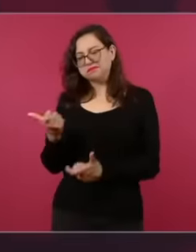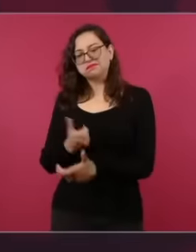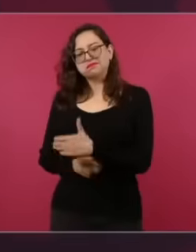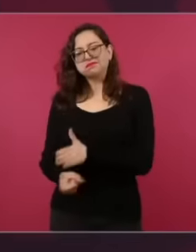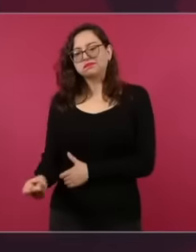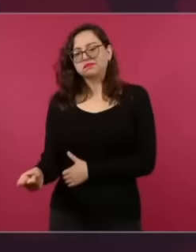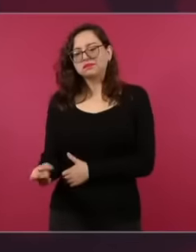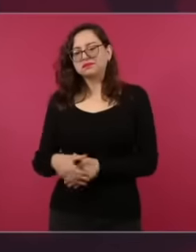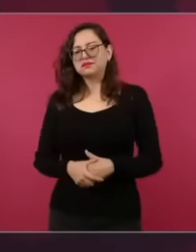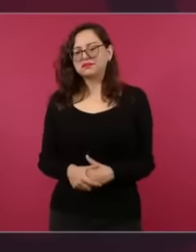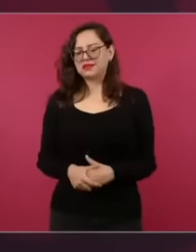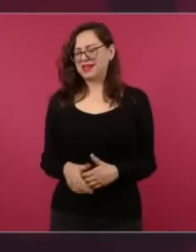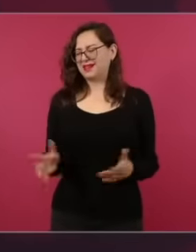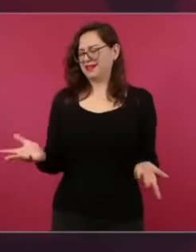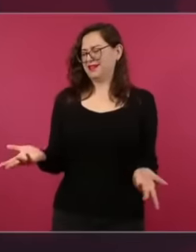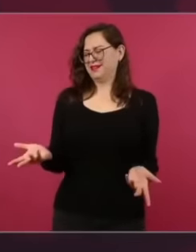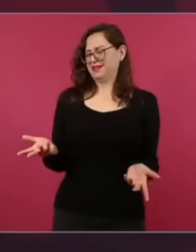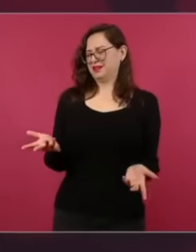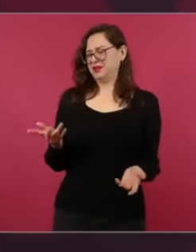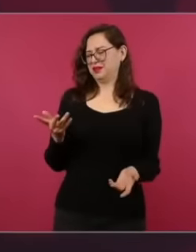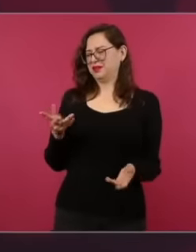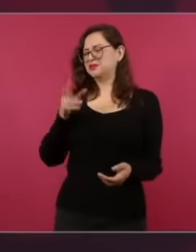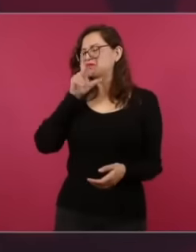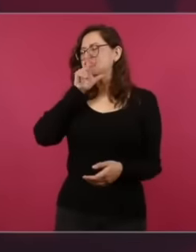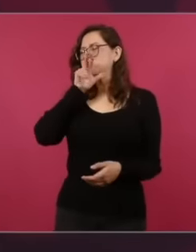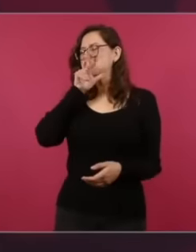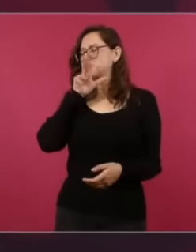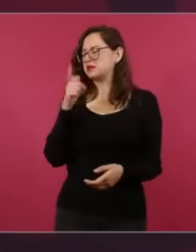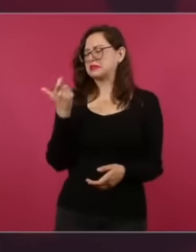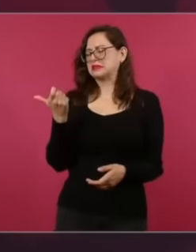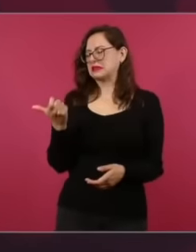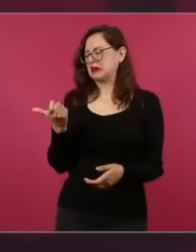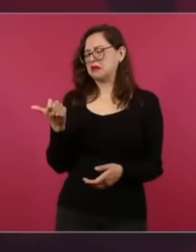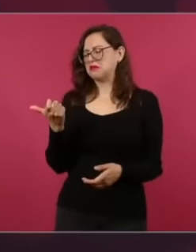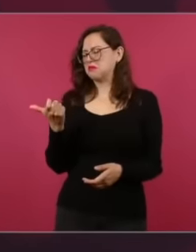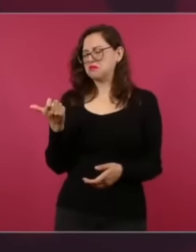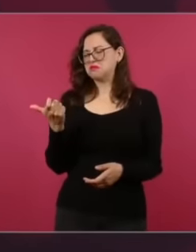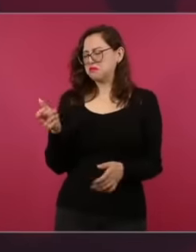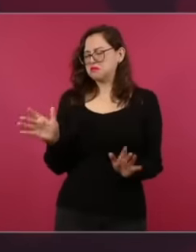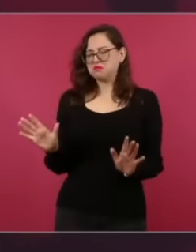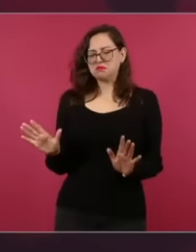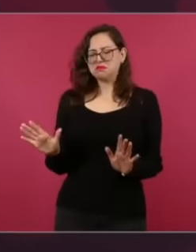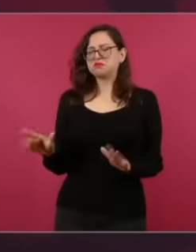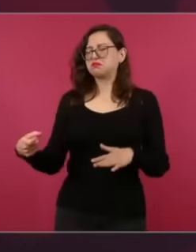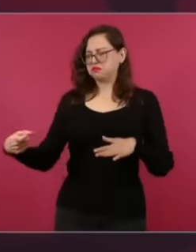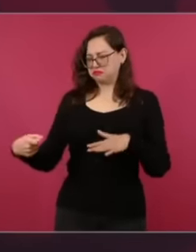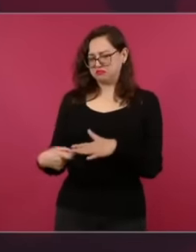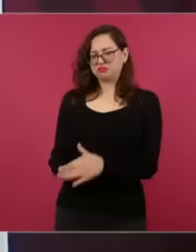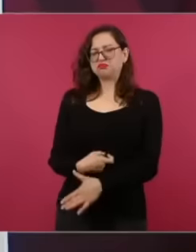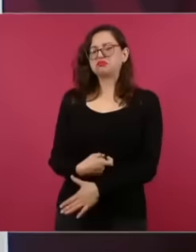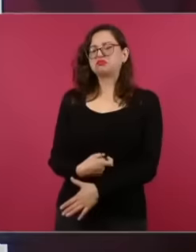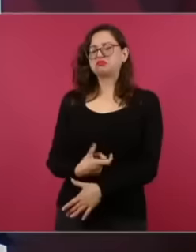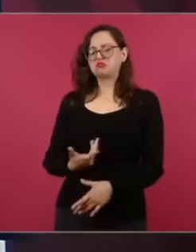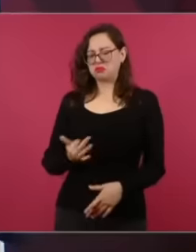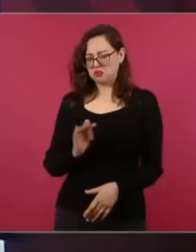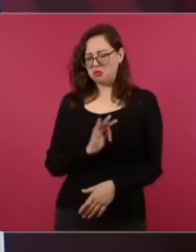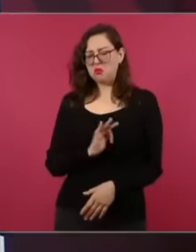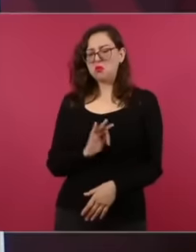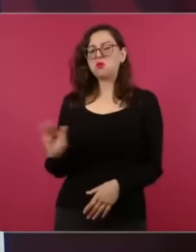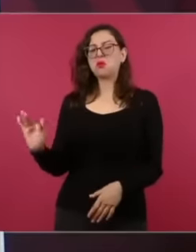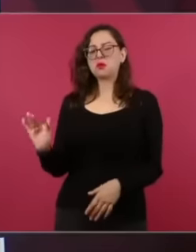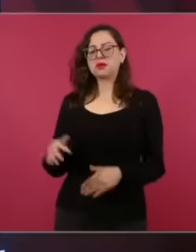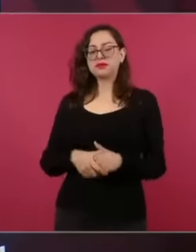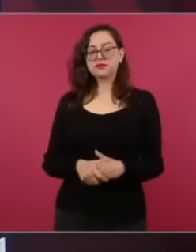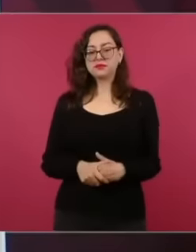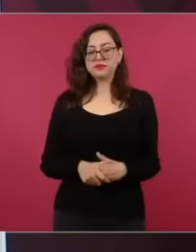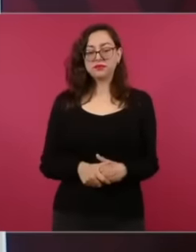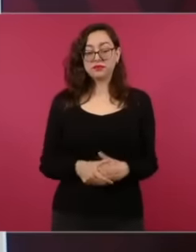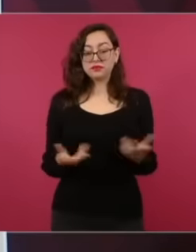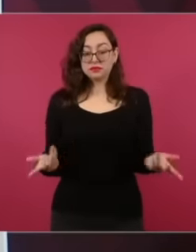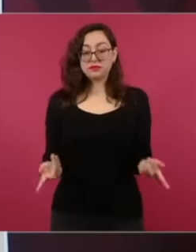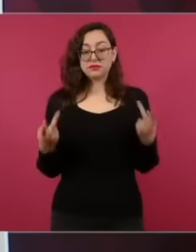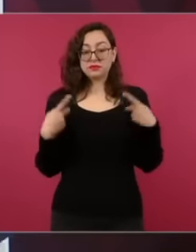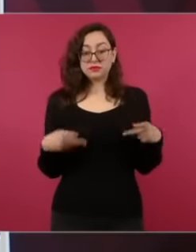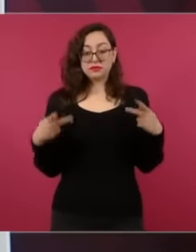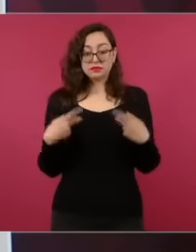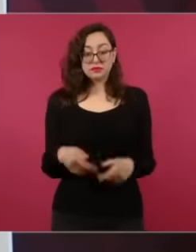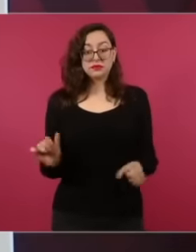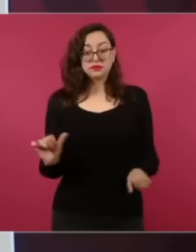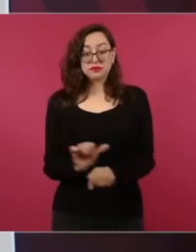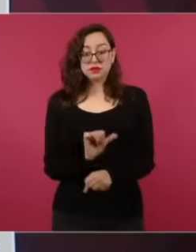yours and whoever is a car on a street with